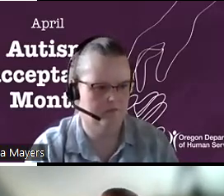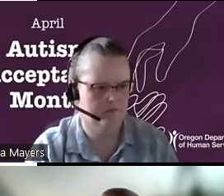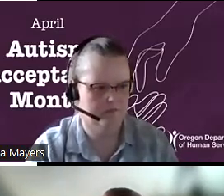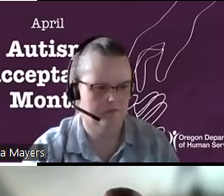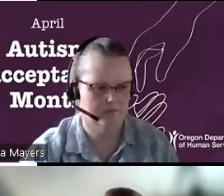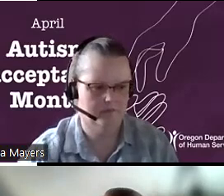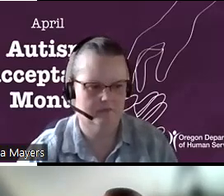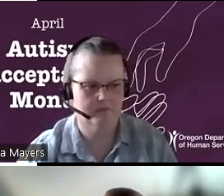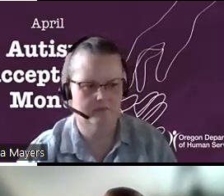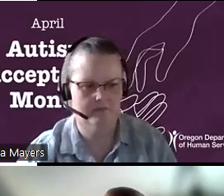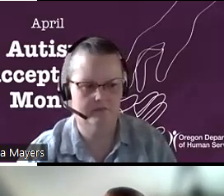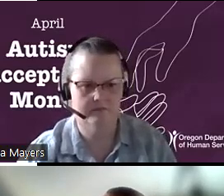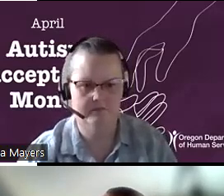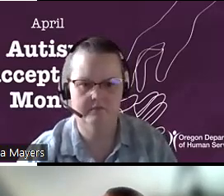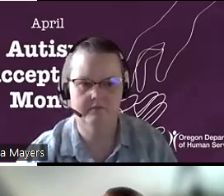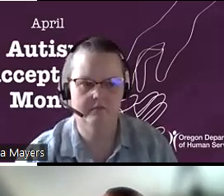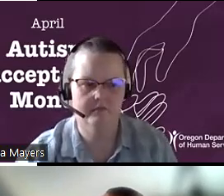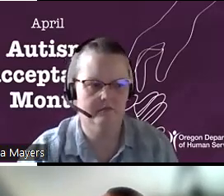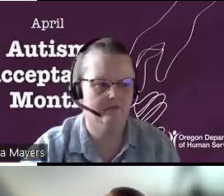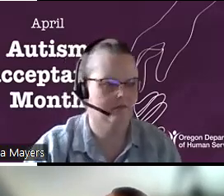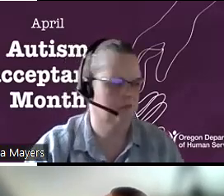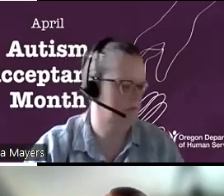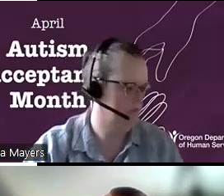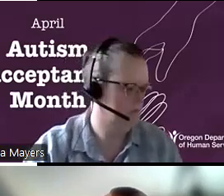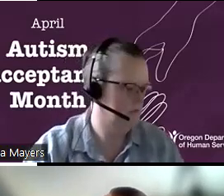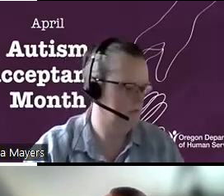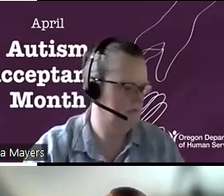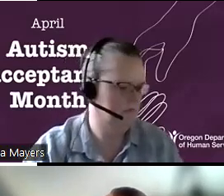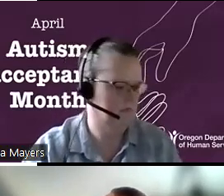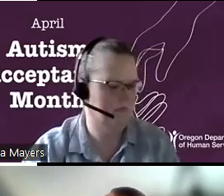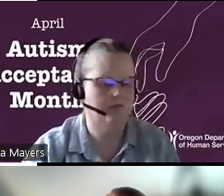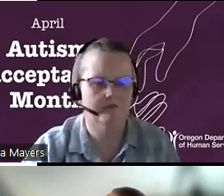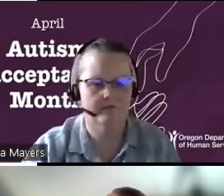ONE OF THE BIGGEST REASONS WE SEE CASES CLOSE DURING THE 12 MONTH ELIGIBILITY PERIOD IS